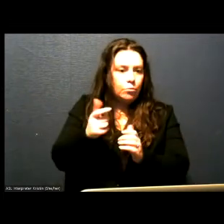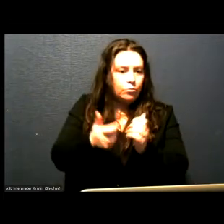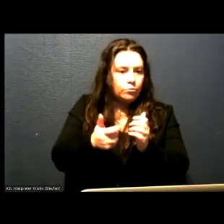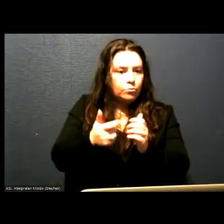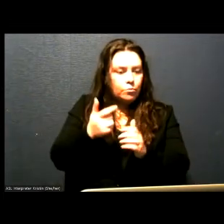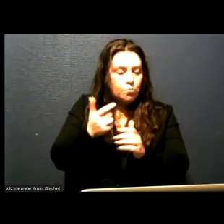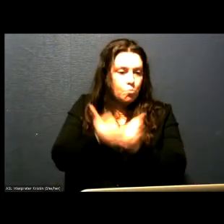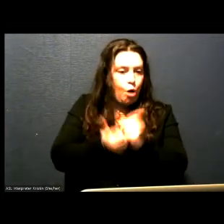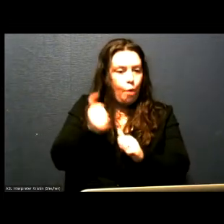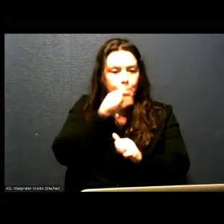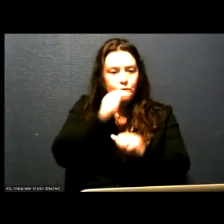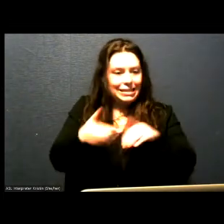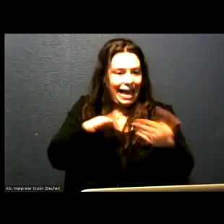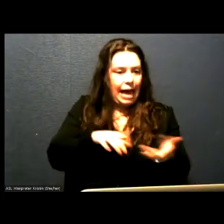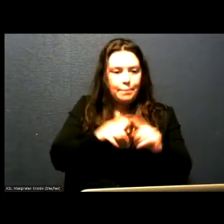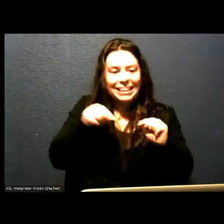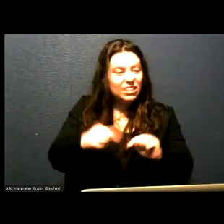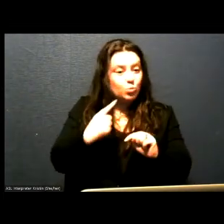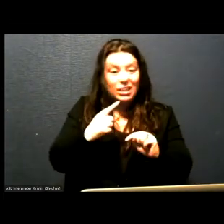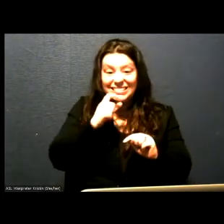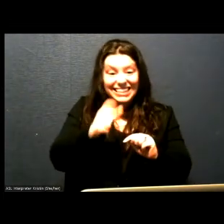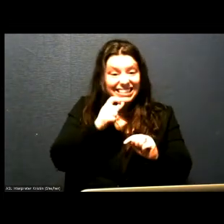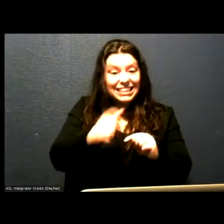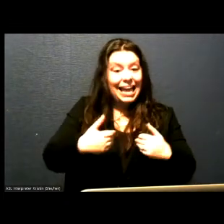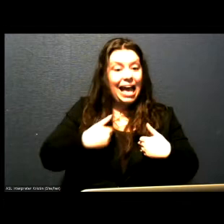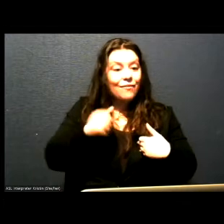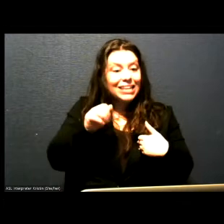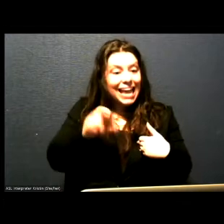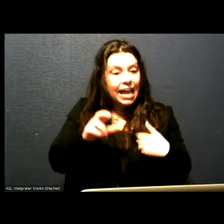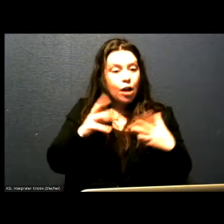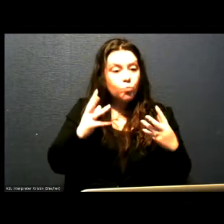that help to cushion that blow when they hit the water. Um, so they are they are not injured at all